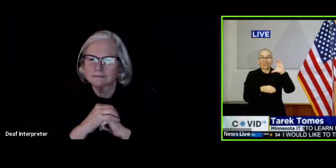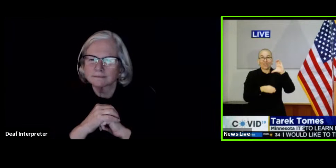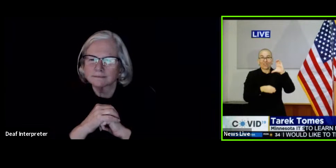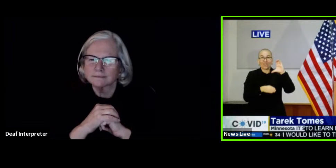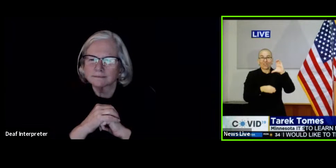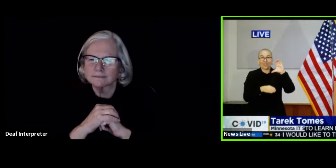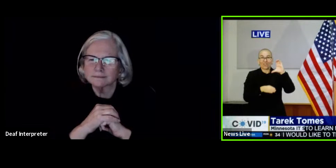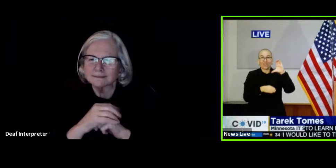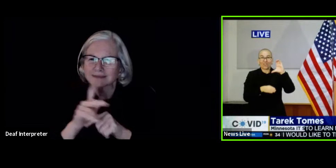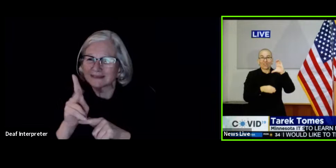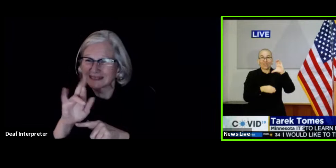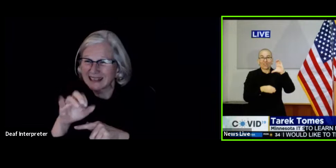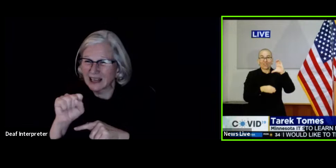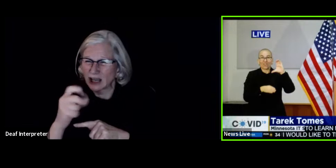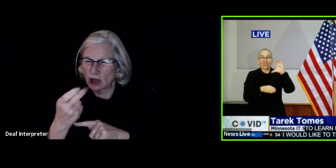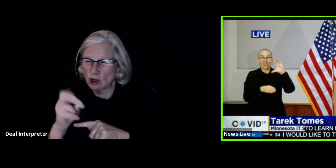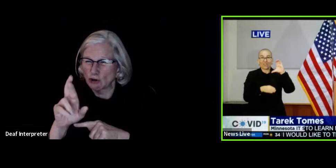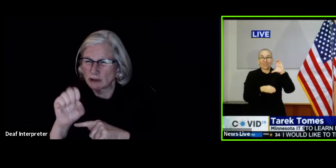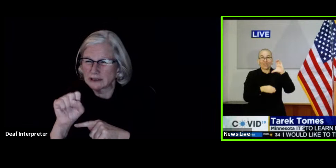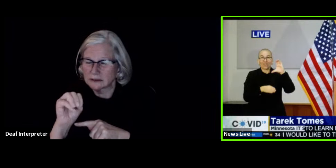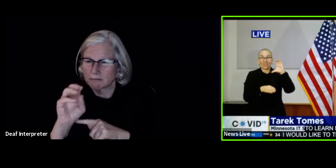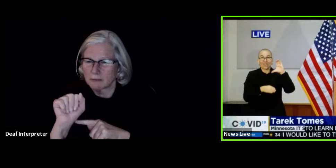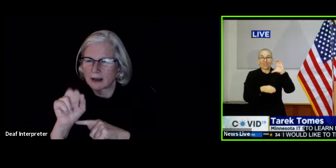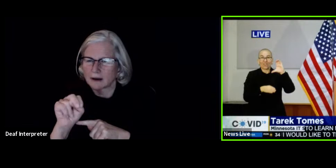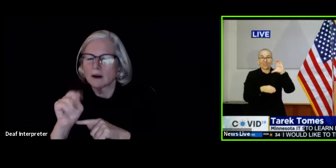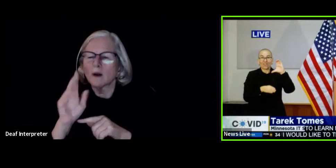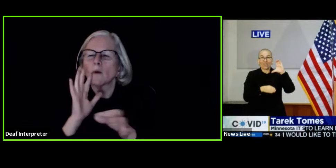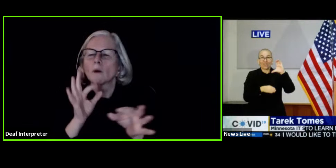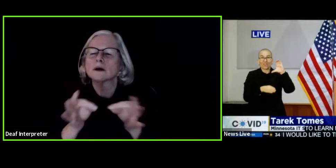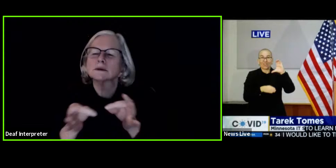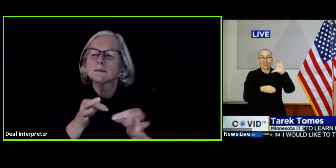ON WHAT HAPPENS IF YOU RECEIVE AN EXPOSURE NOTIFICATION